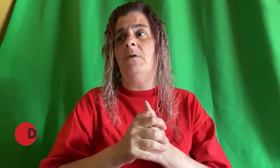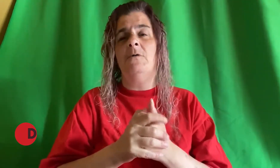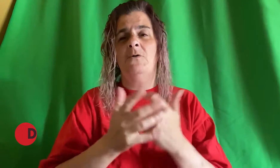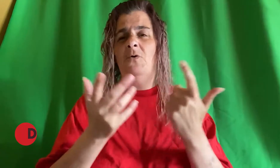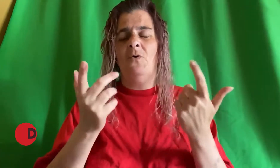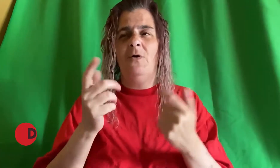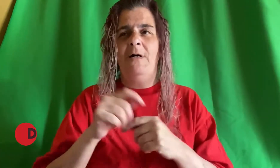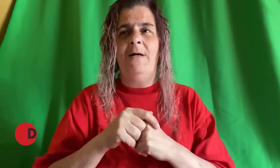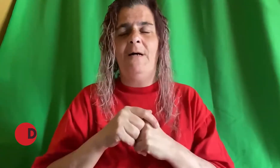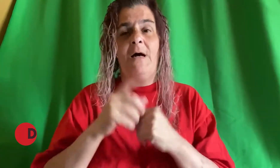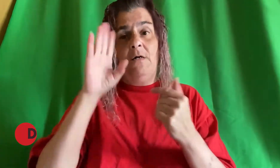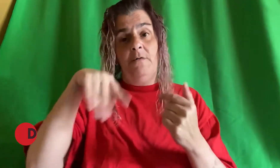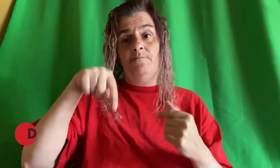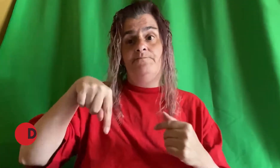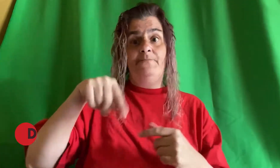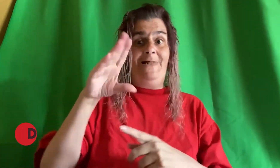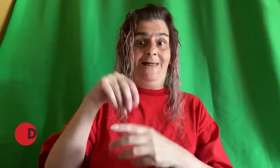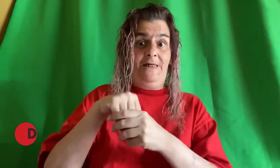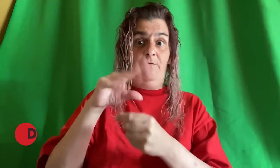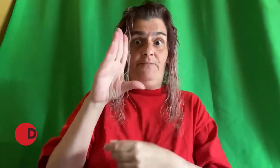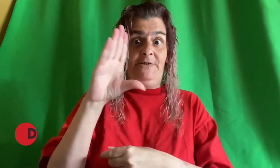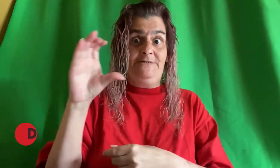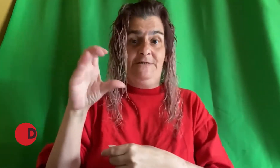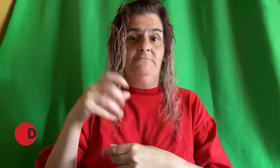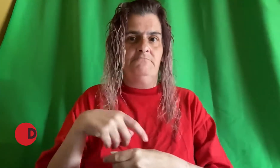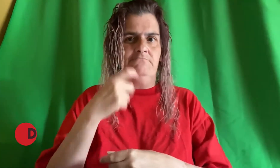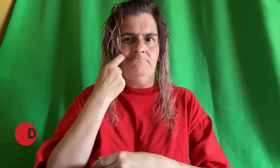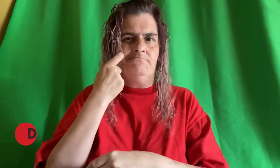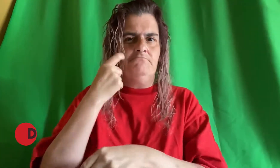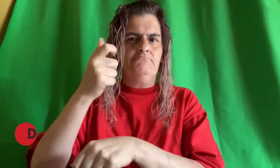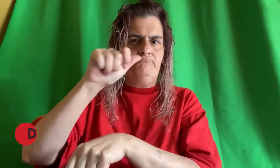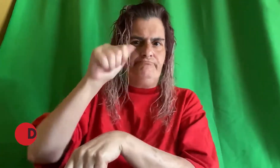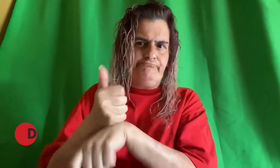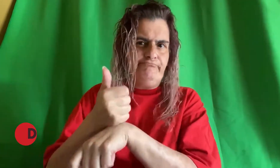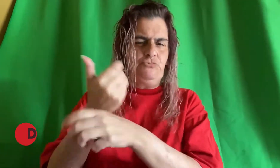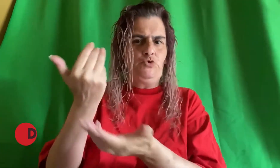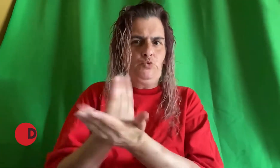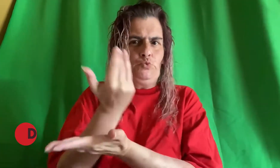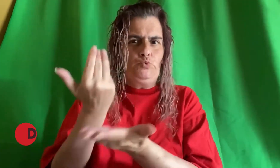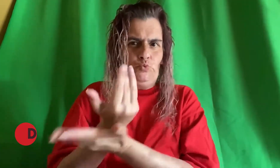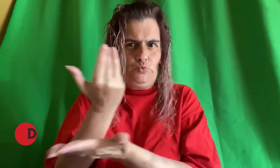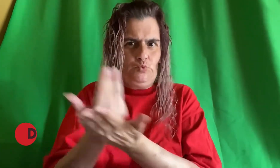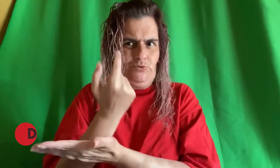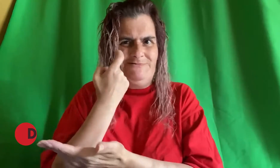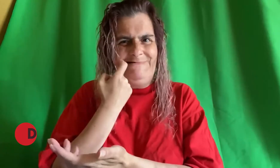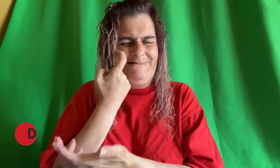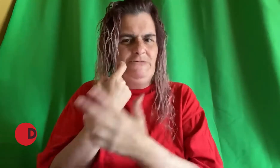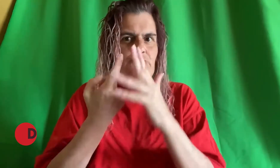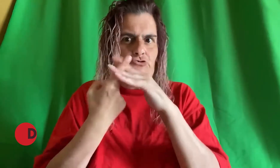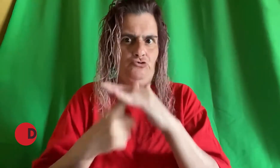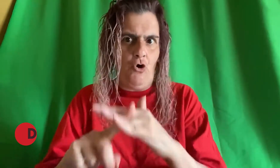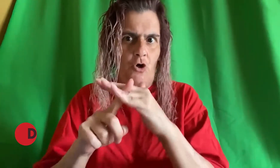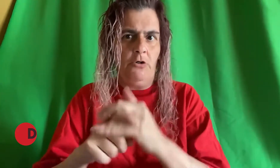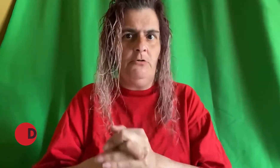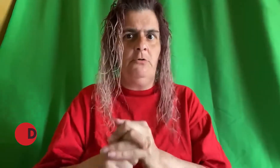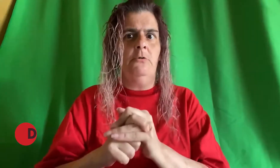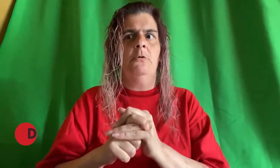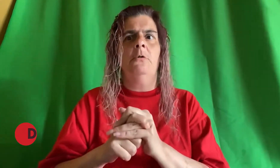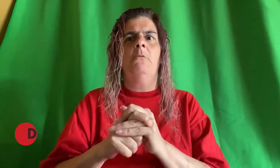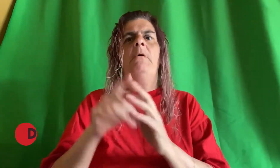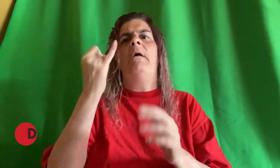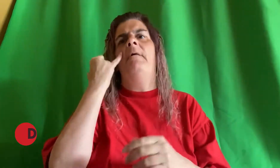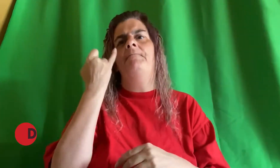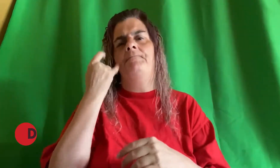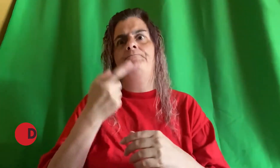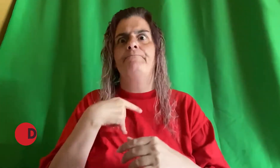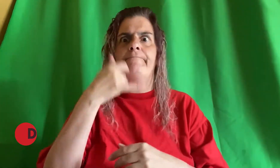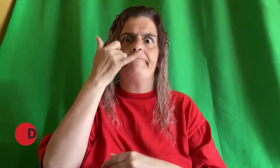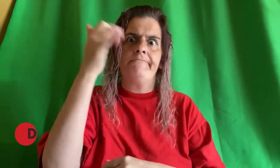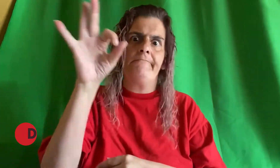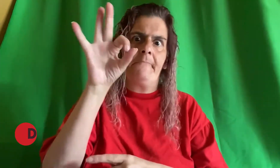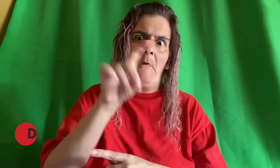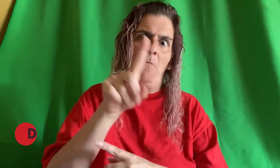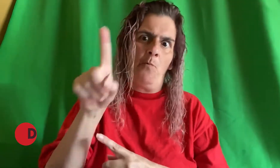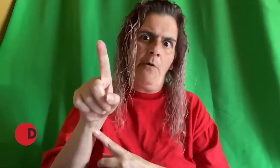Here in BC, recently just launched new service like when I call 911,